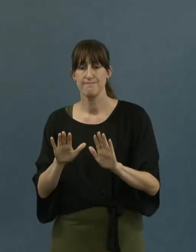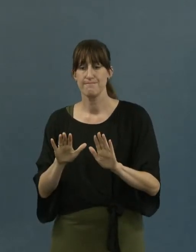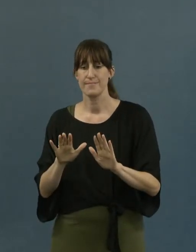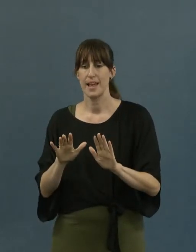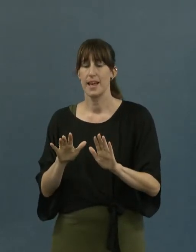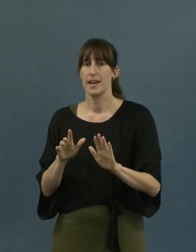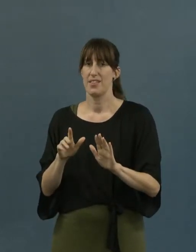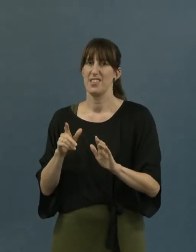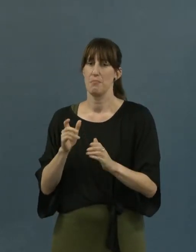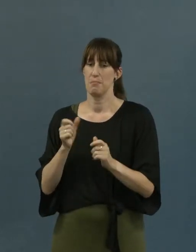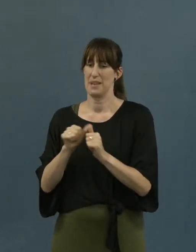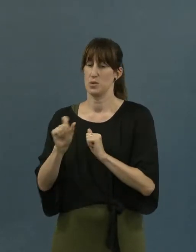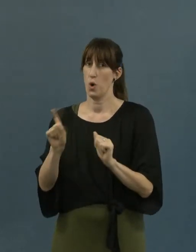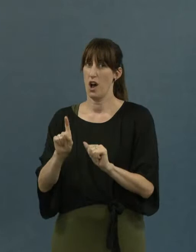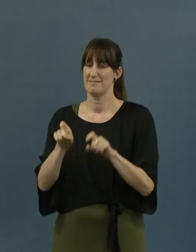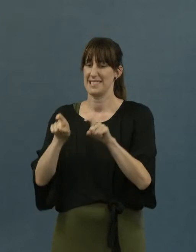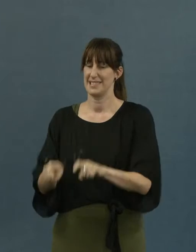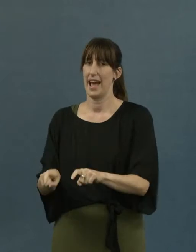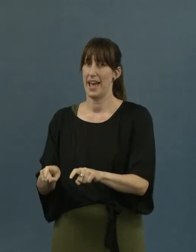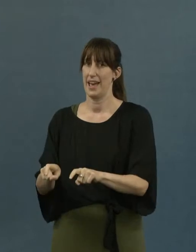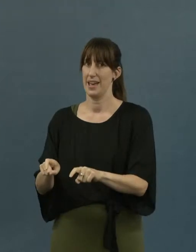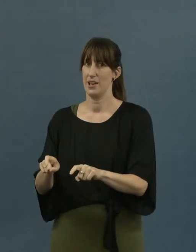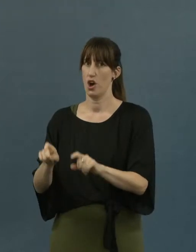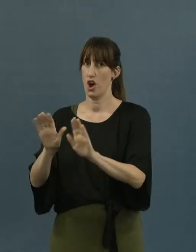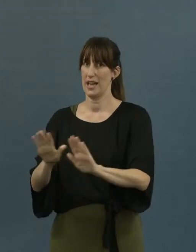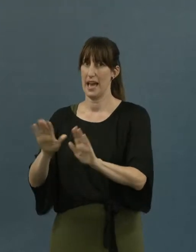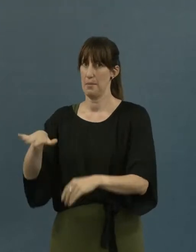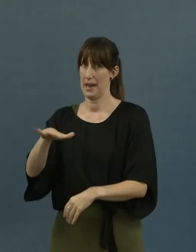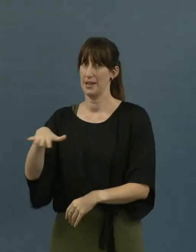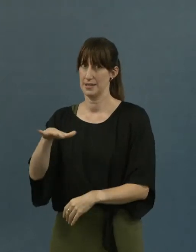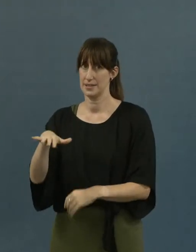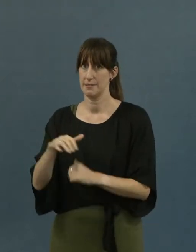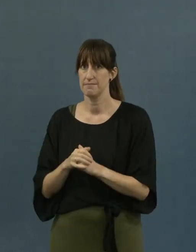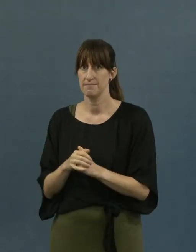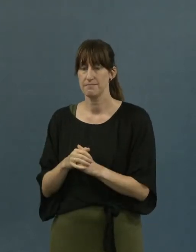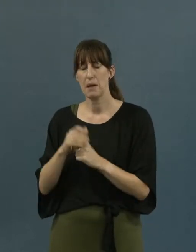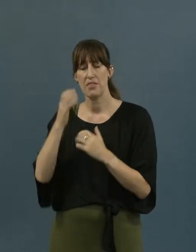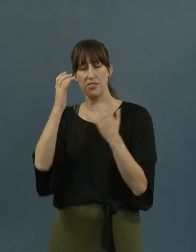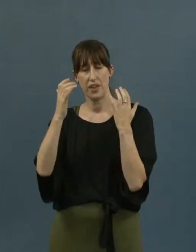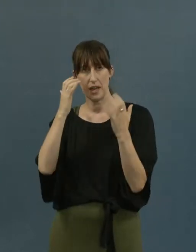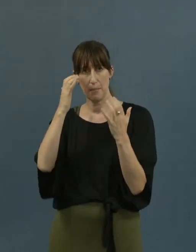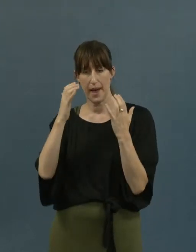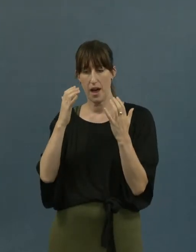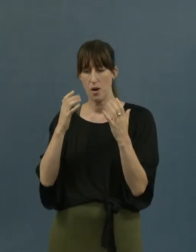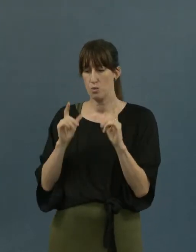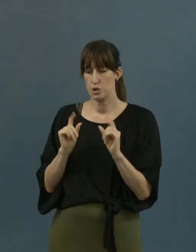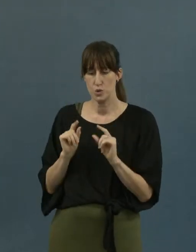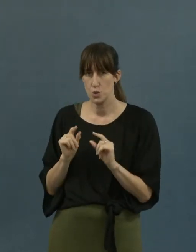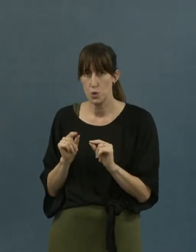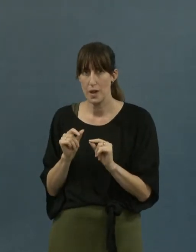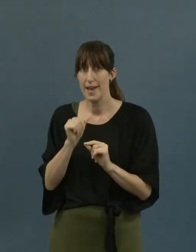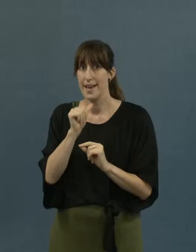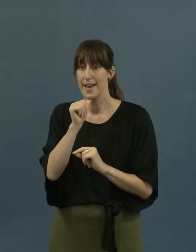late where you're staying. So it's important that you plan